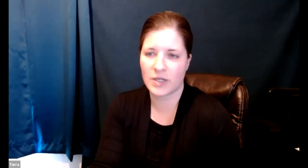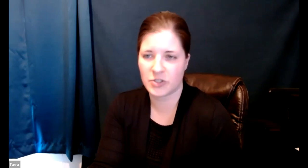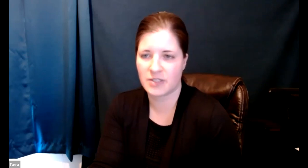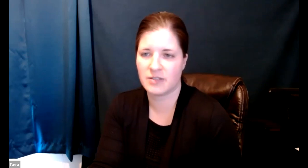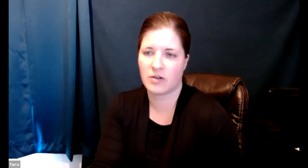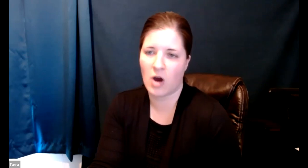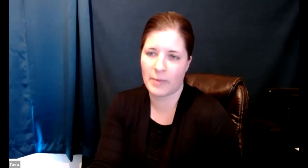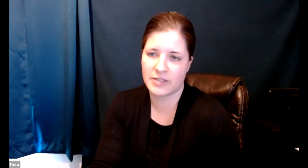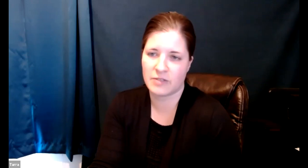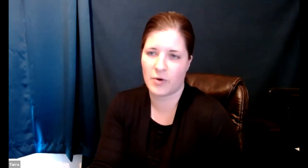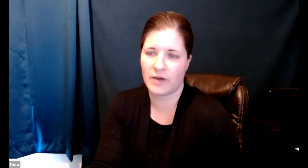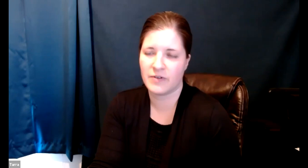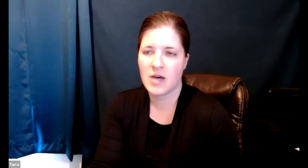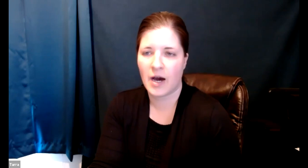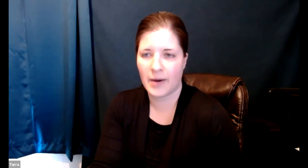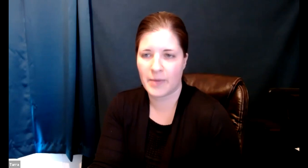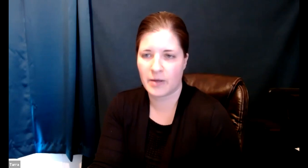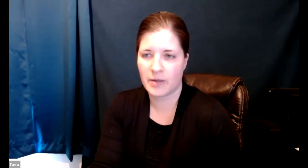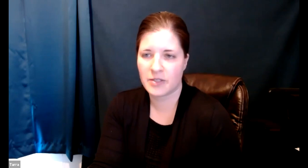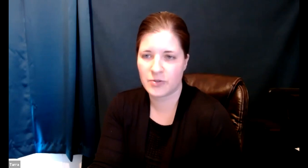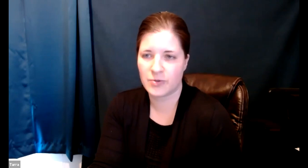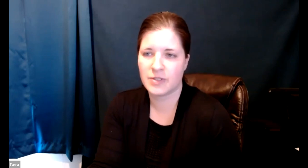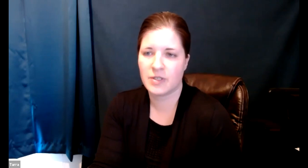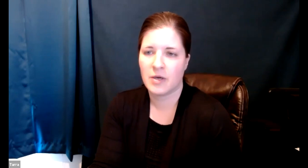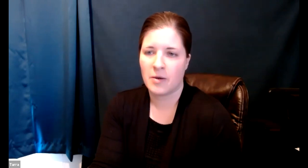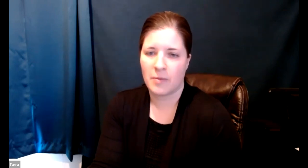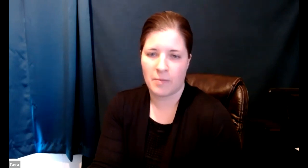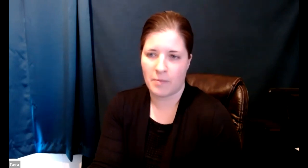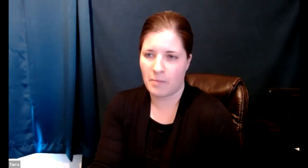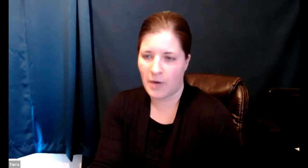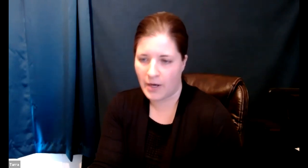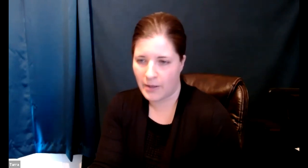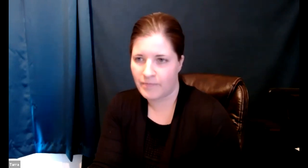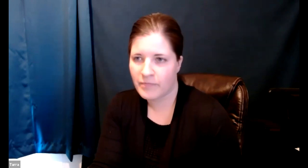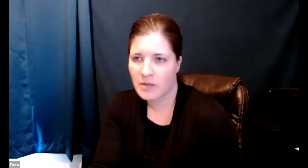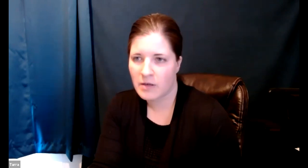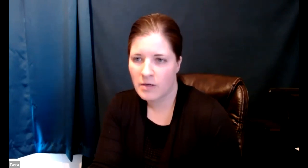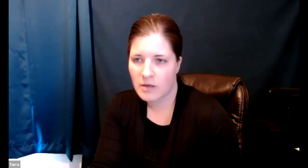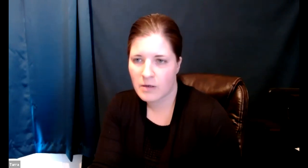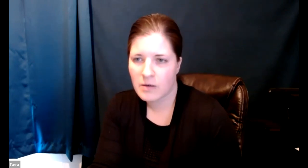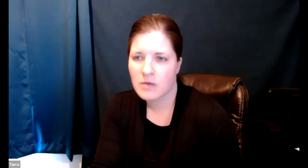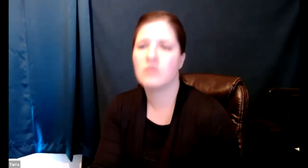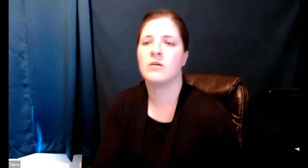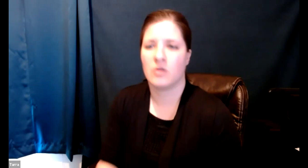on your right, so make sure , you'll see different people putting chats and